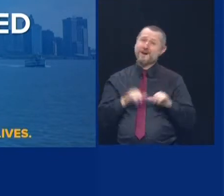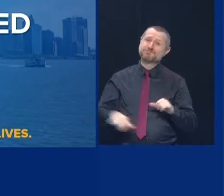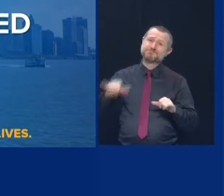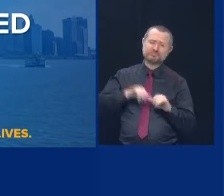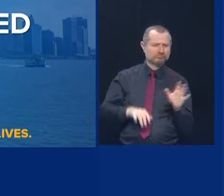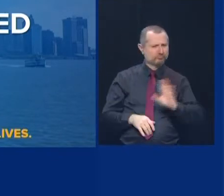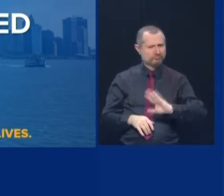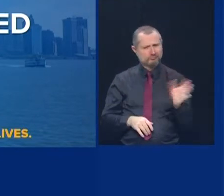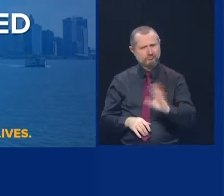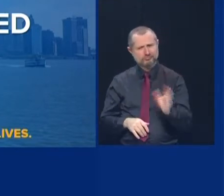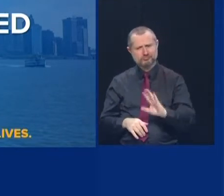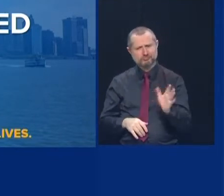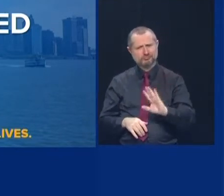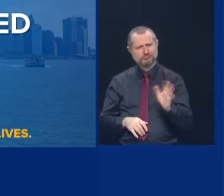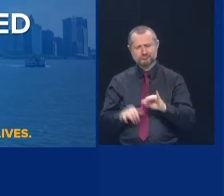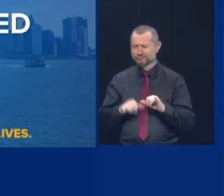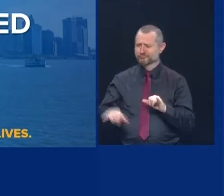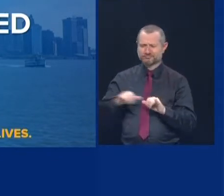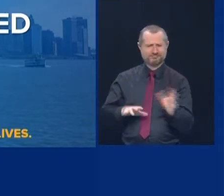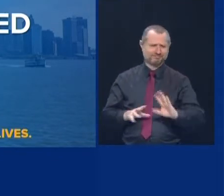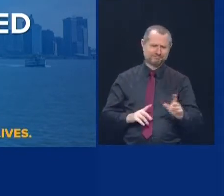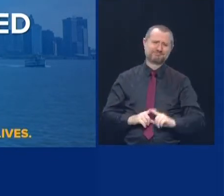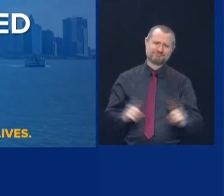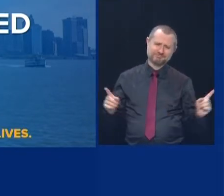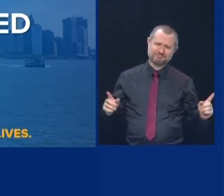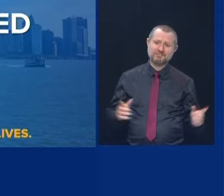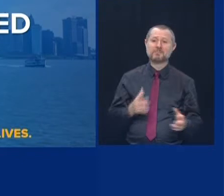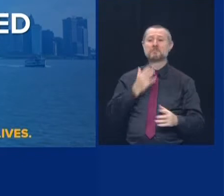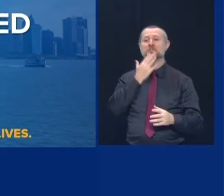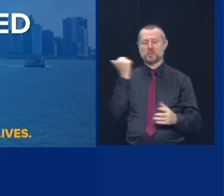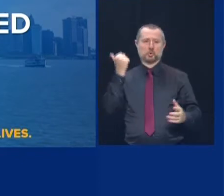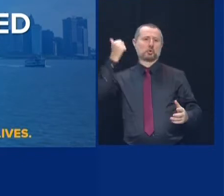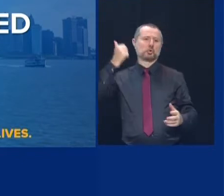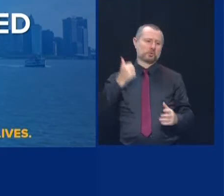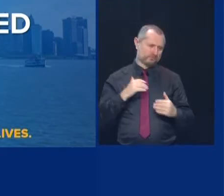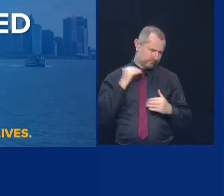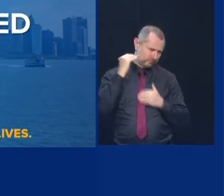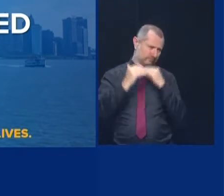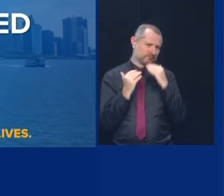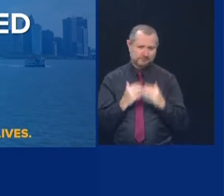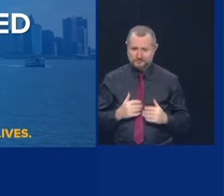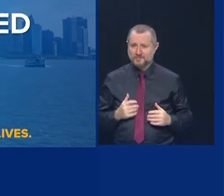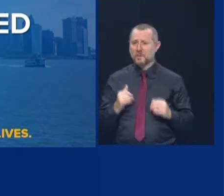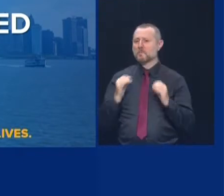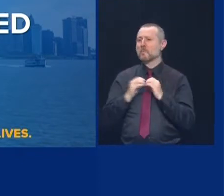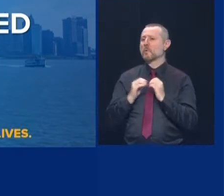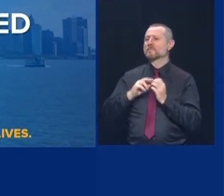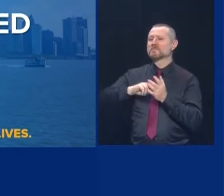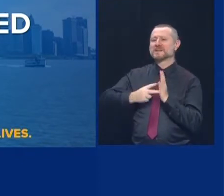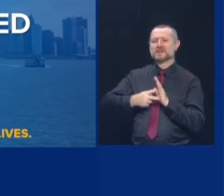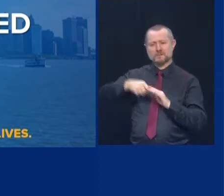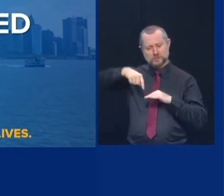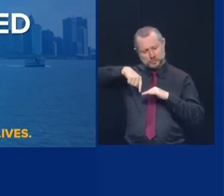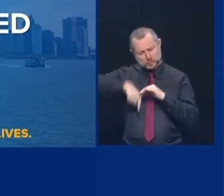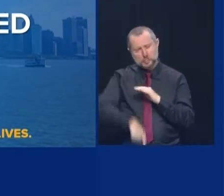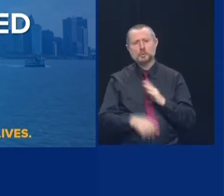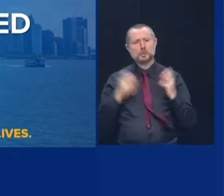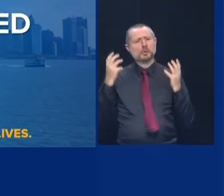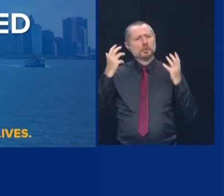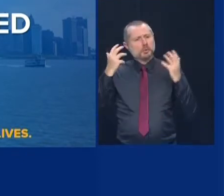THANKSGIVING. IT'S NOT A NORMAL THANKSGIVING. IT'S NOT THE TRADITIONAL THANKSGIVING.